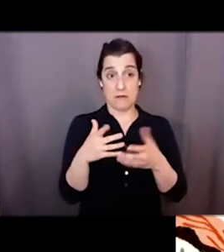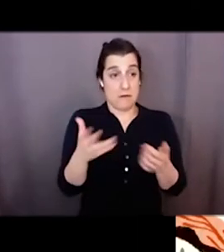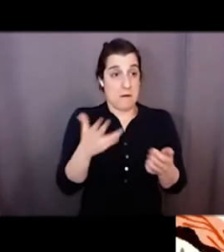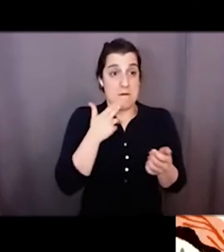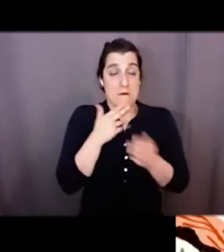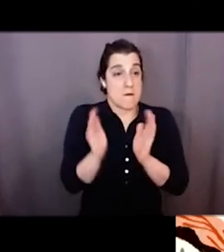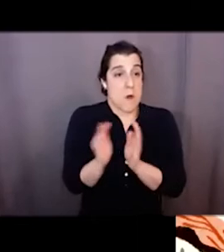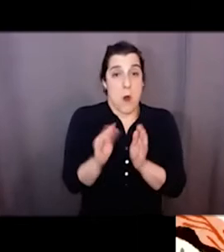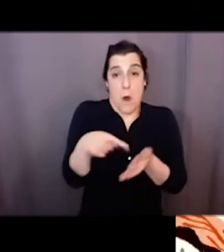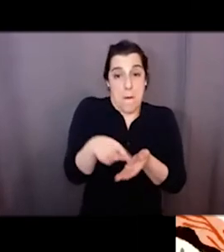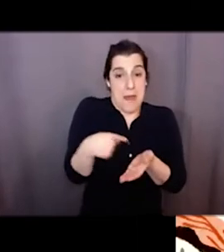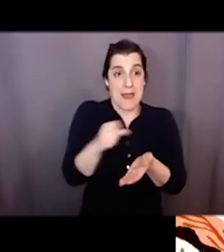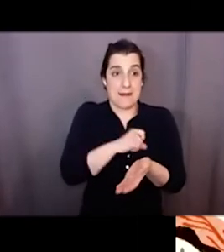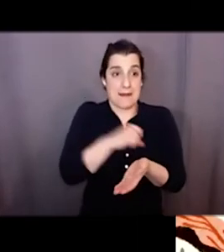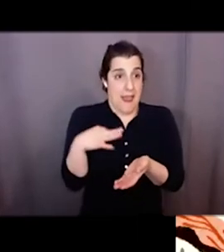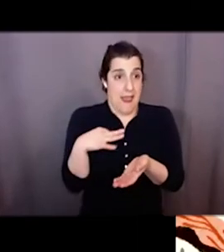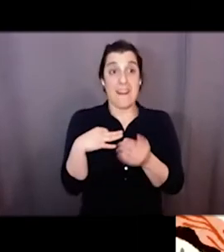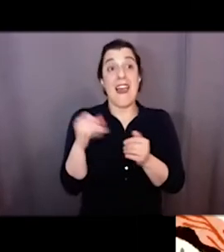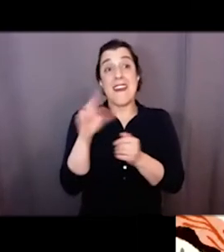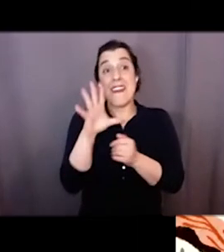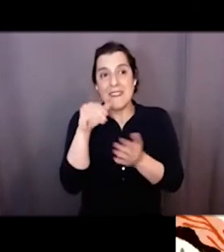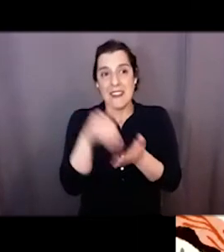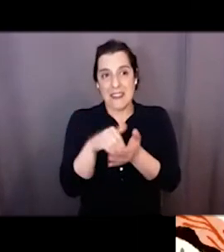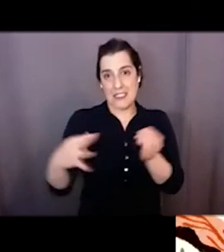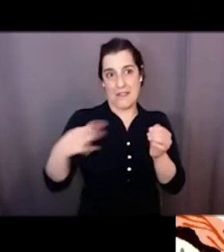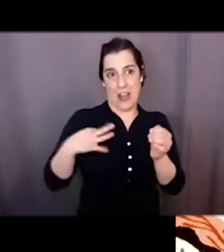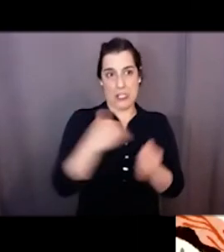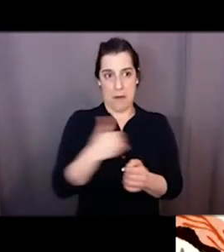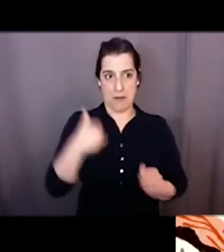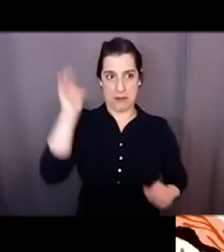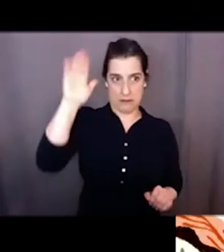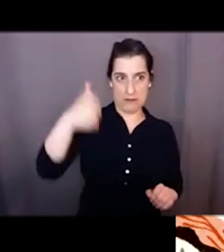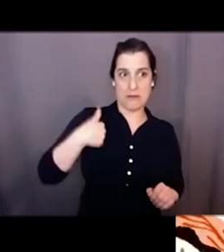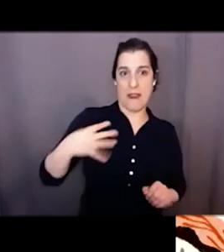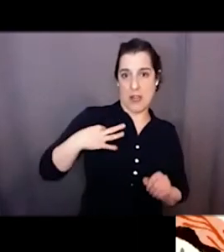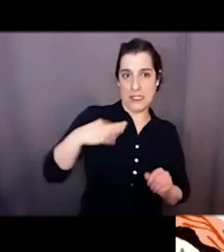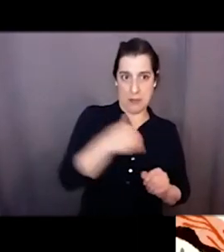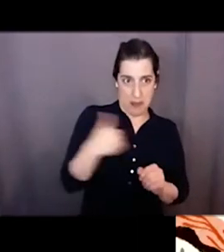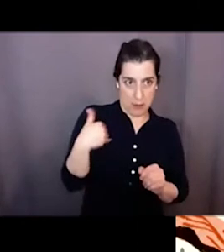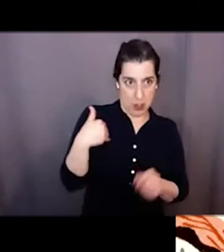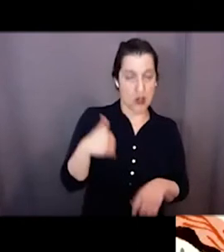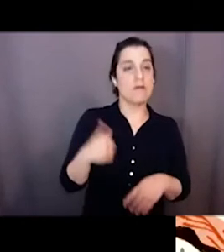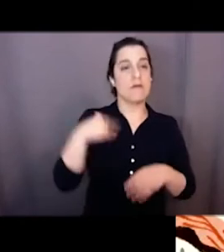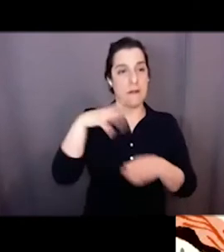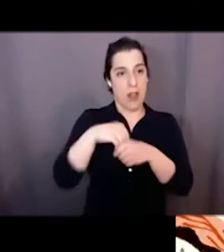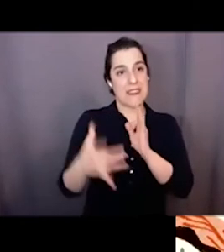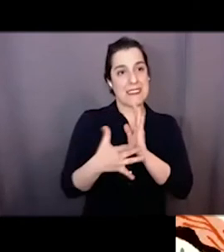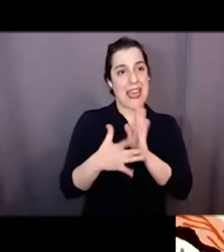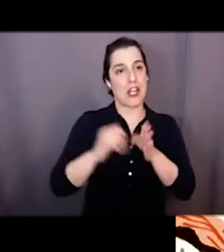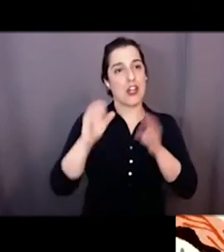50,000 volunteer members. I am one of those volunteer members. I lead up our technology trainers division and I'm the vice president in New